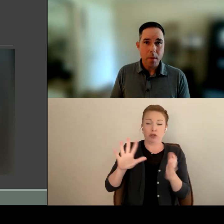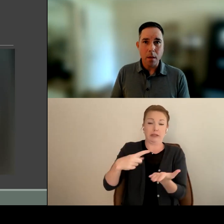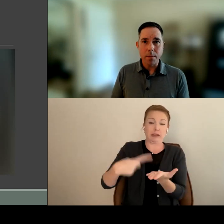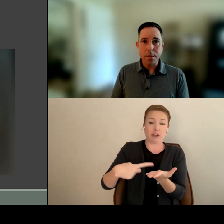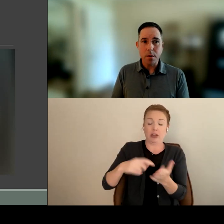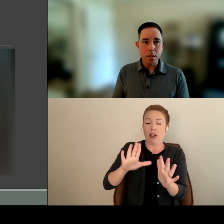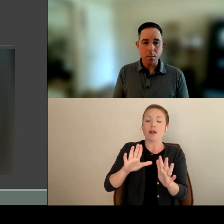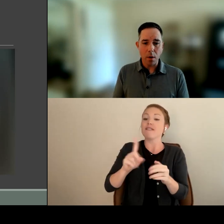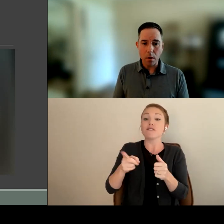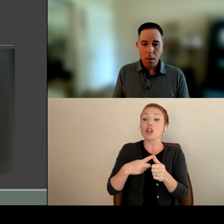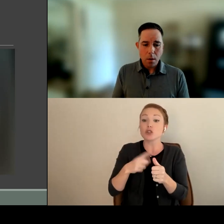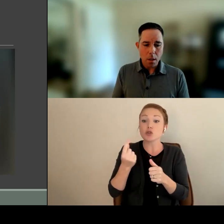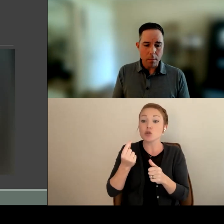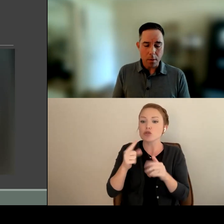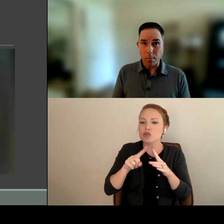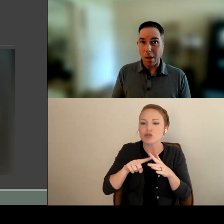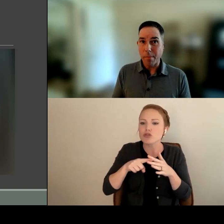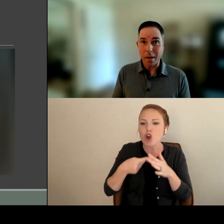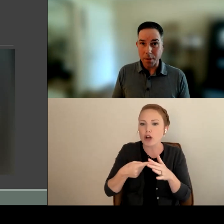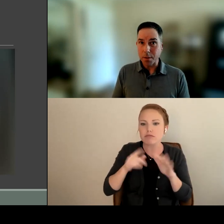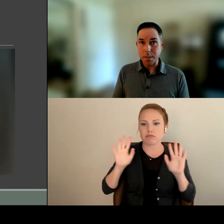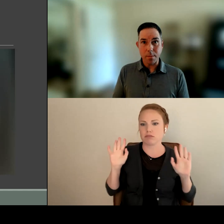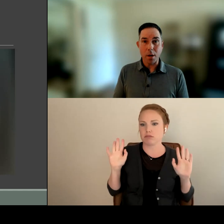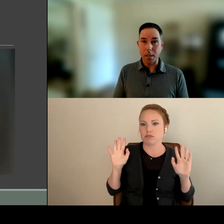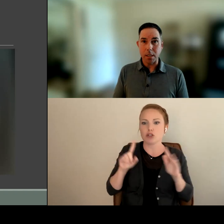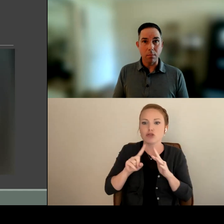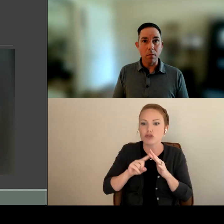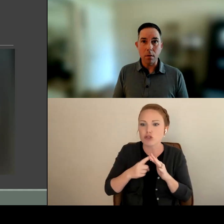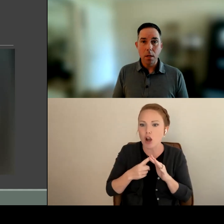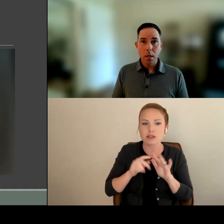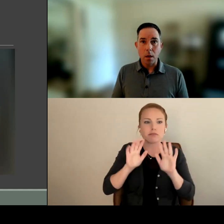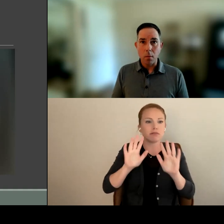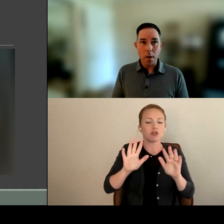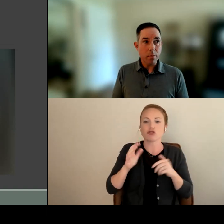If it's starting small, you know, some brown bag lunches at the project team level.